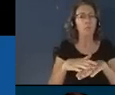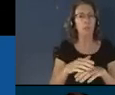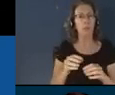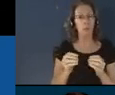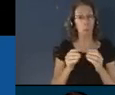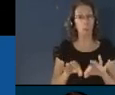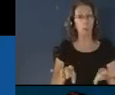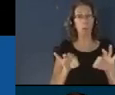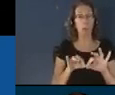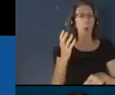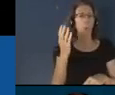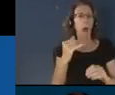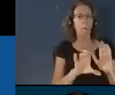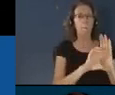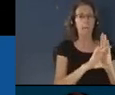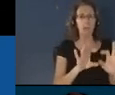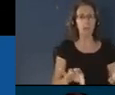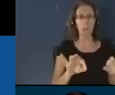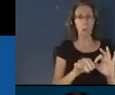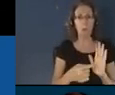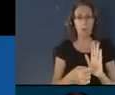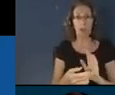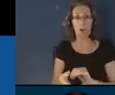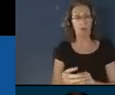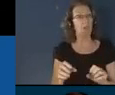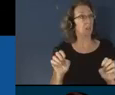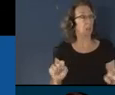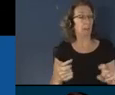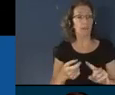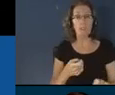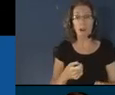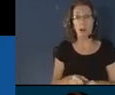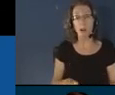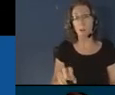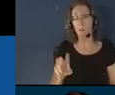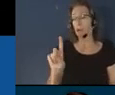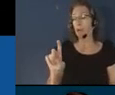why it's important why you have that image there. That could be anything from a data chart to an